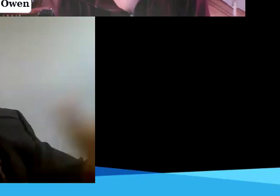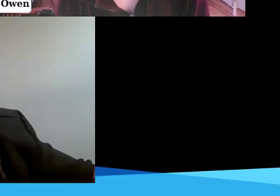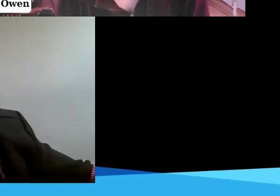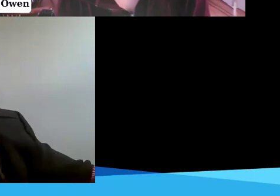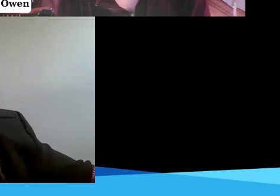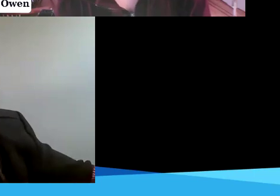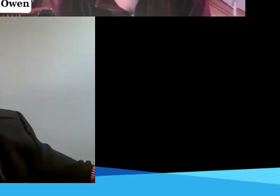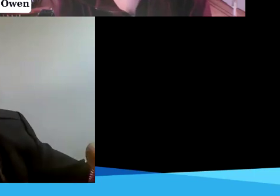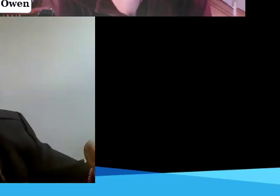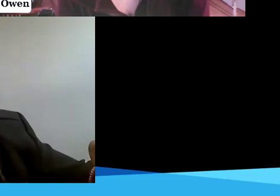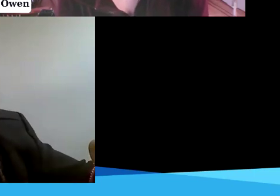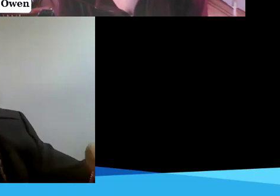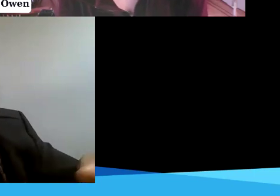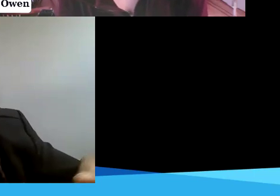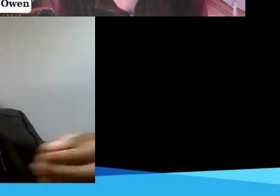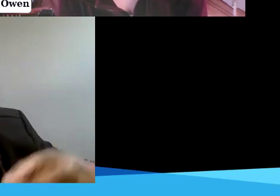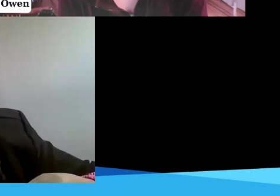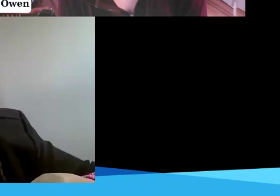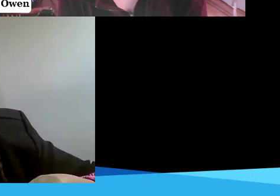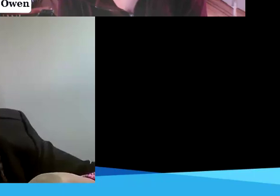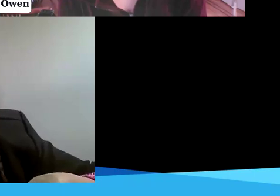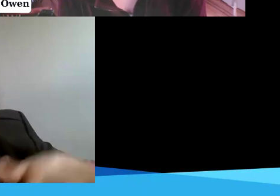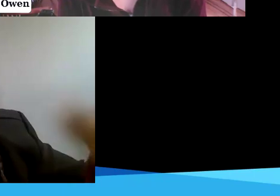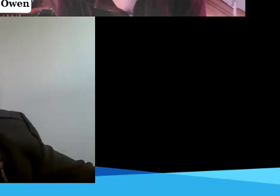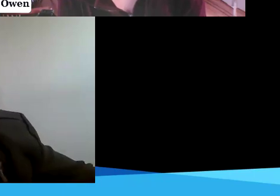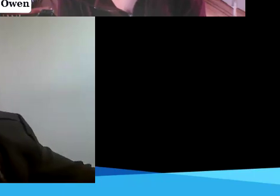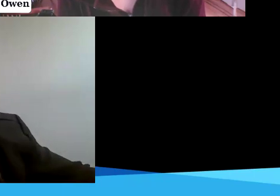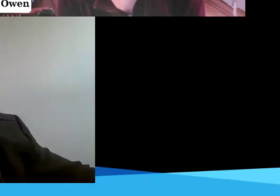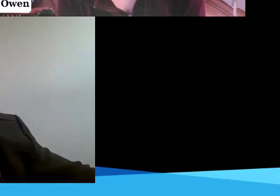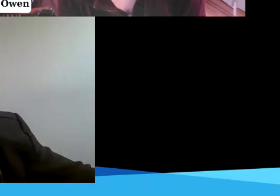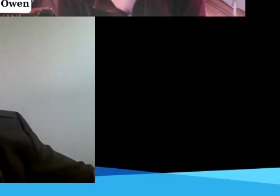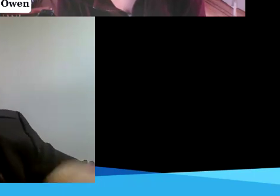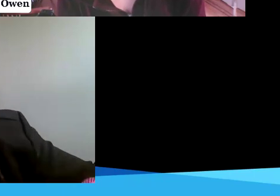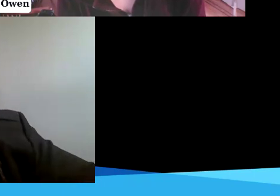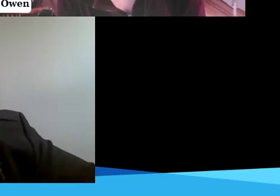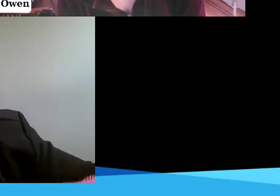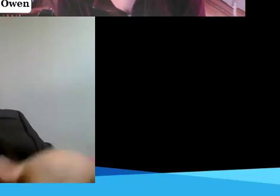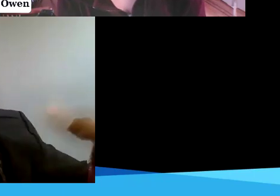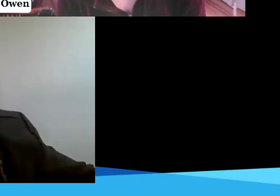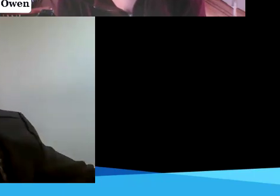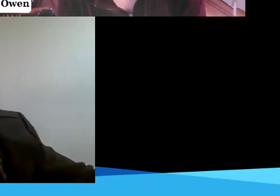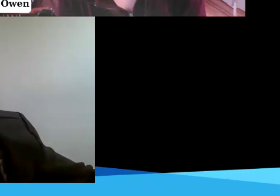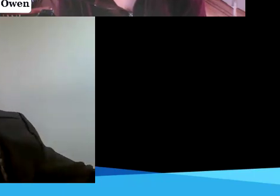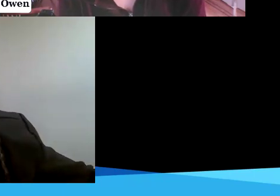I didn't know that I was able to push my baby out either until I've seen her, because I had automatically thought,